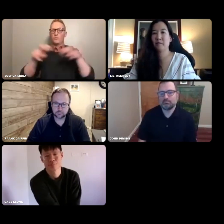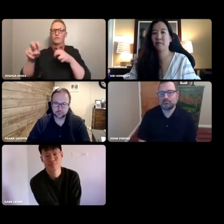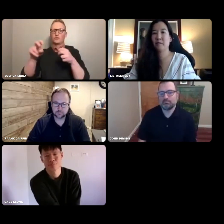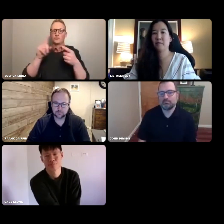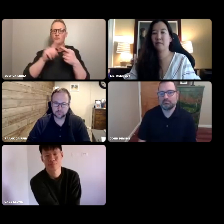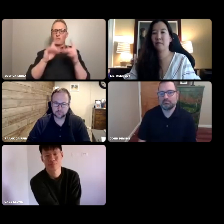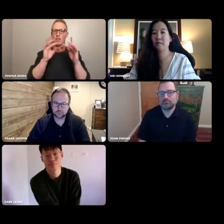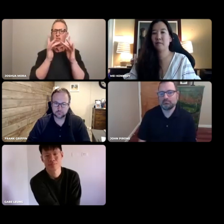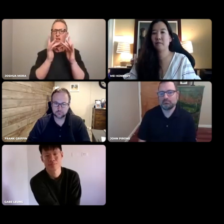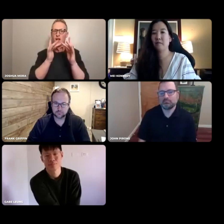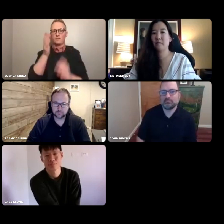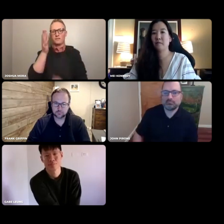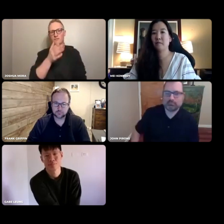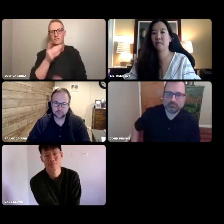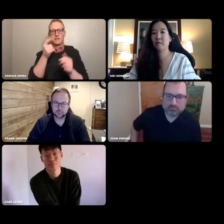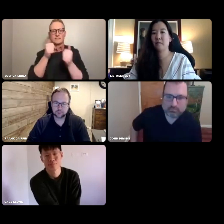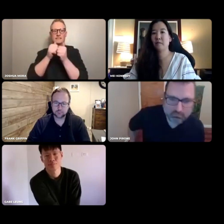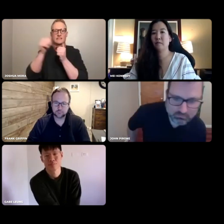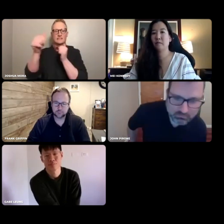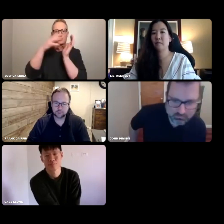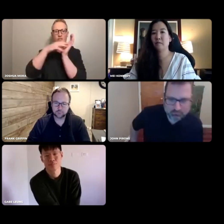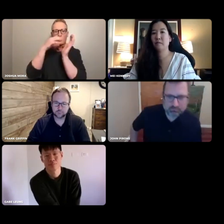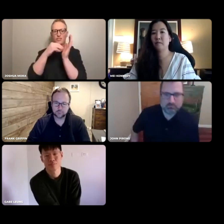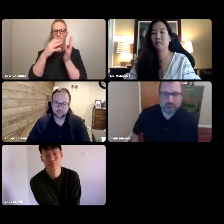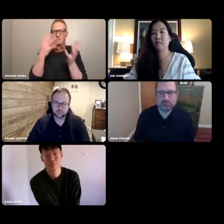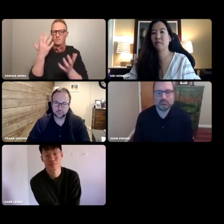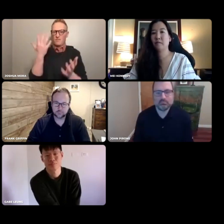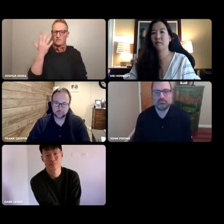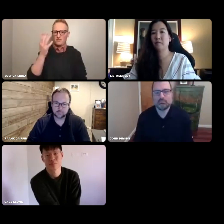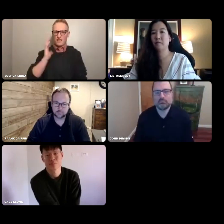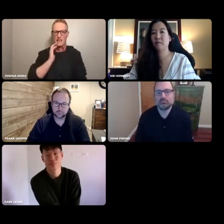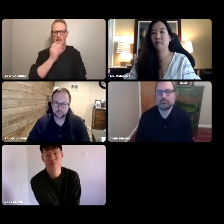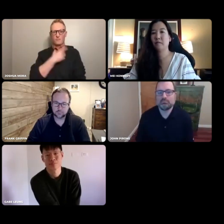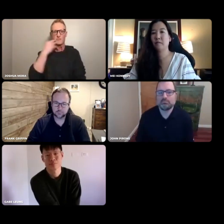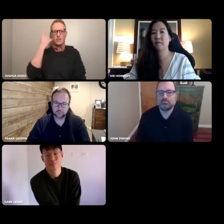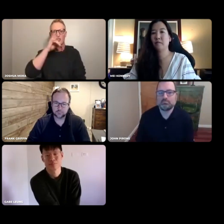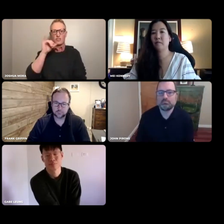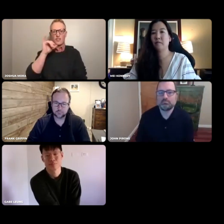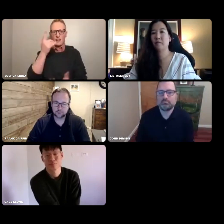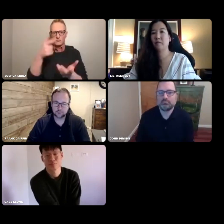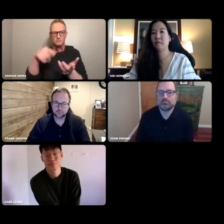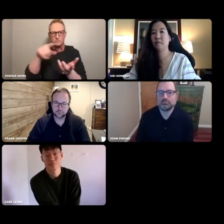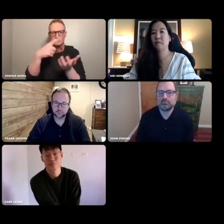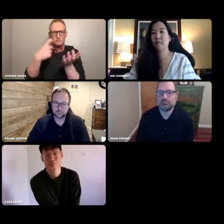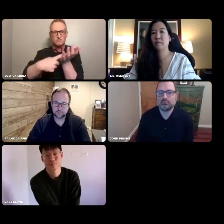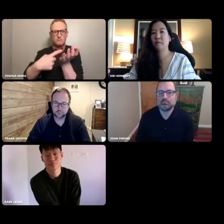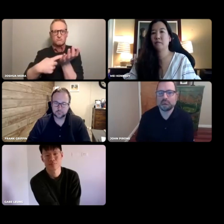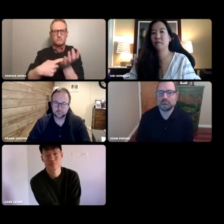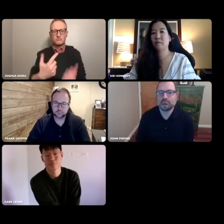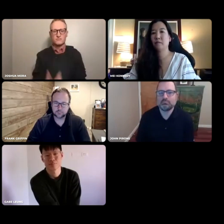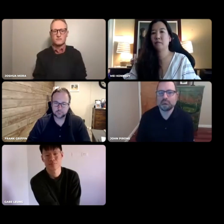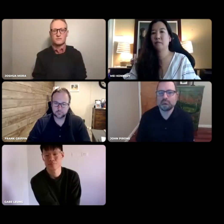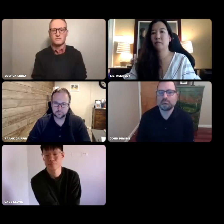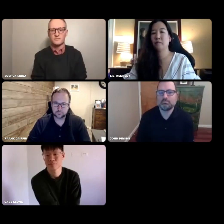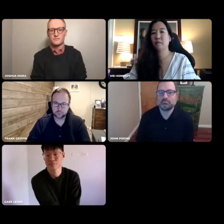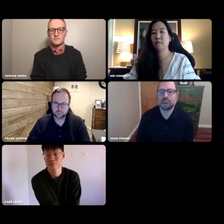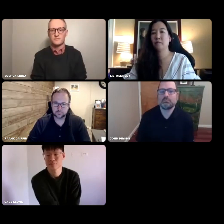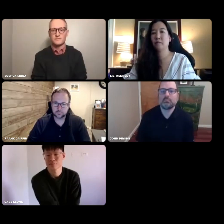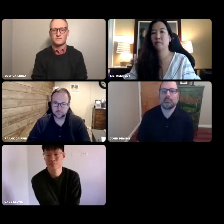Back to Discussion Question 1: What are your experiences with the switch to online learning now?